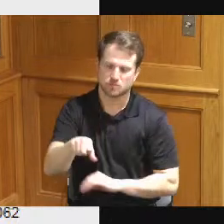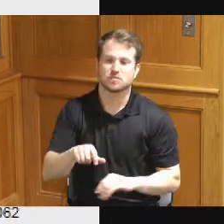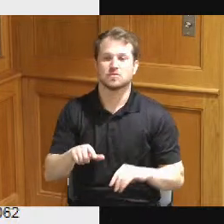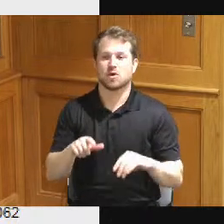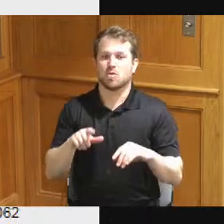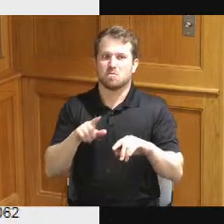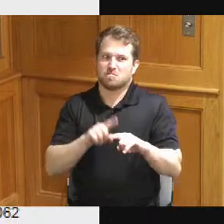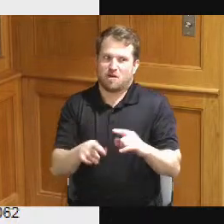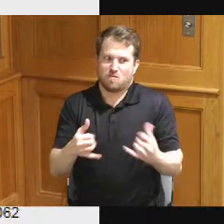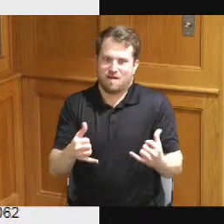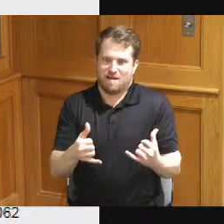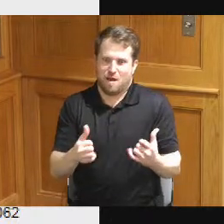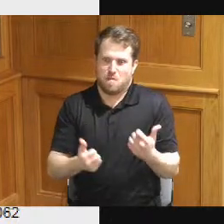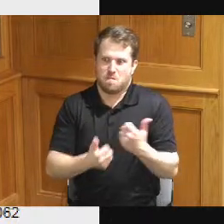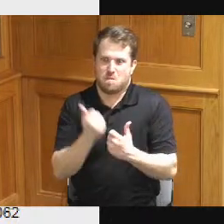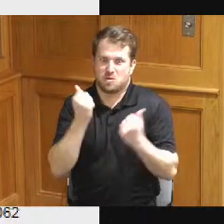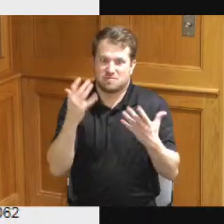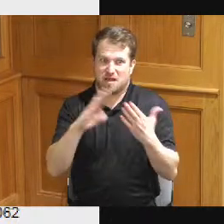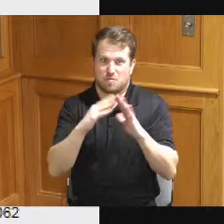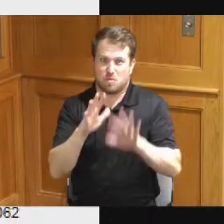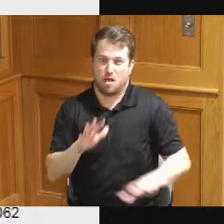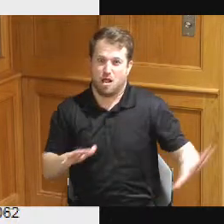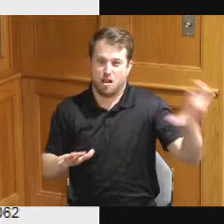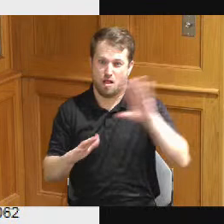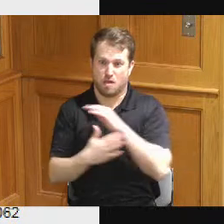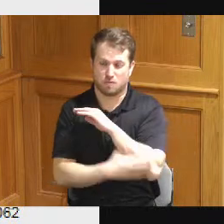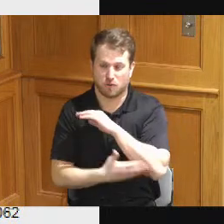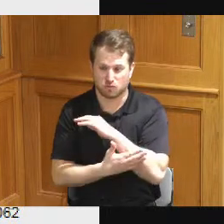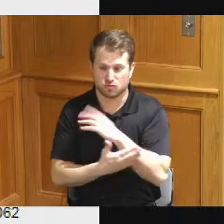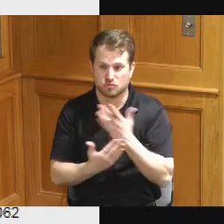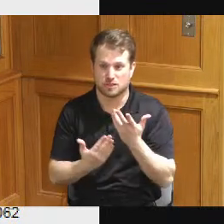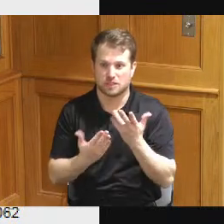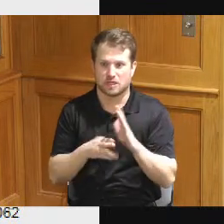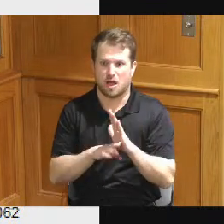across the country have seen significant increases in their homeless population